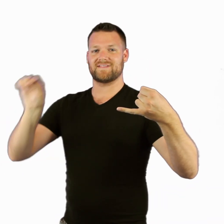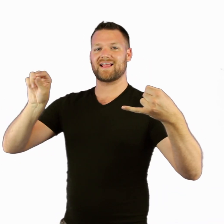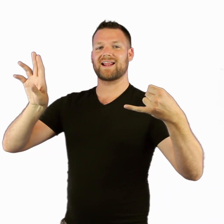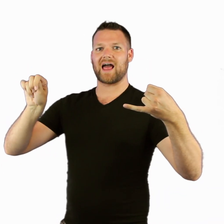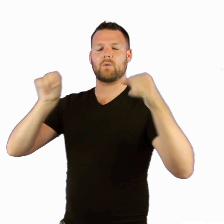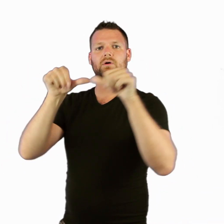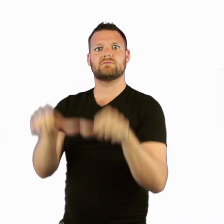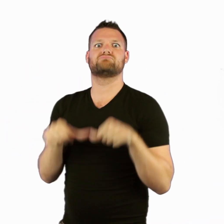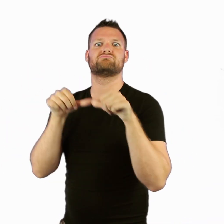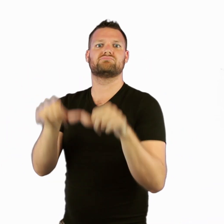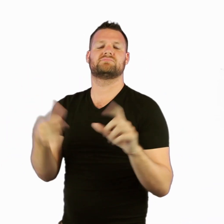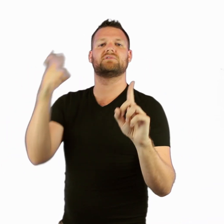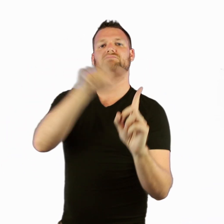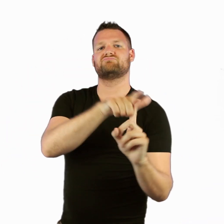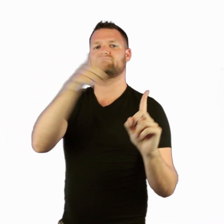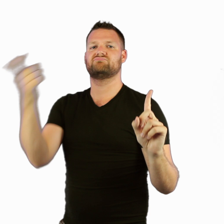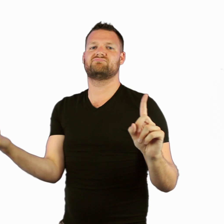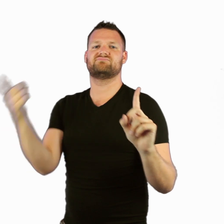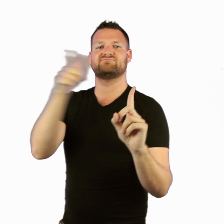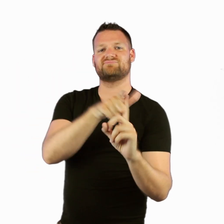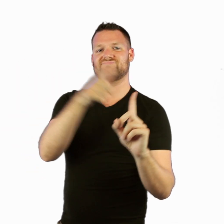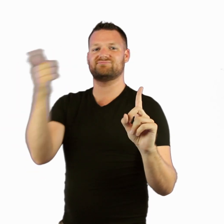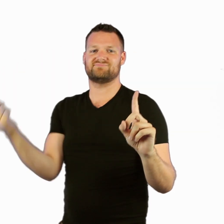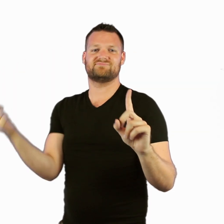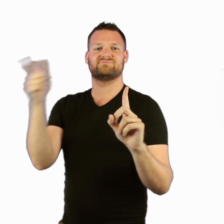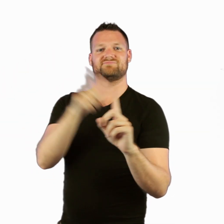The song alternates between adjectives and nouns,